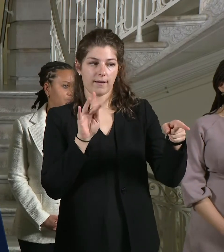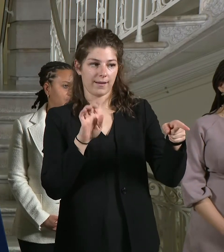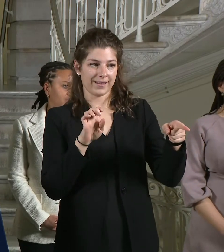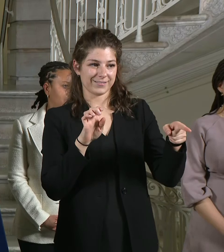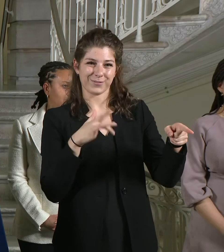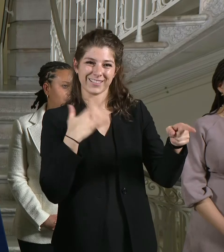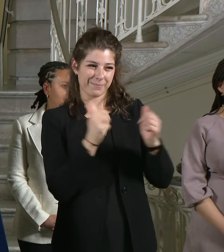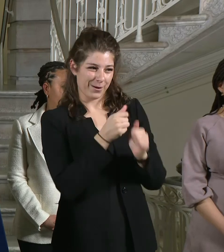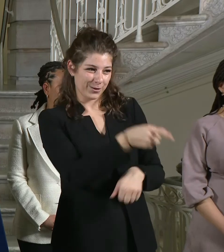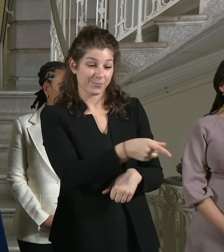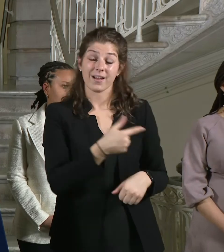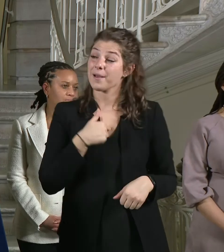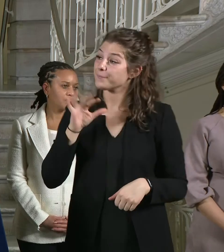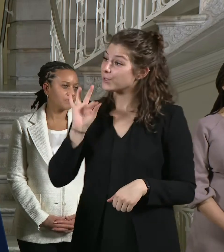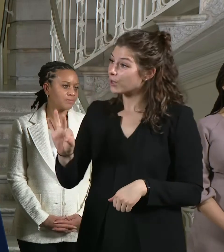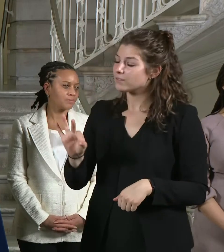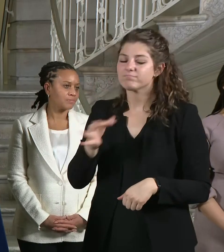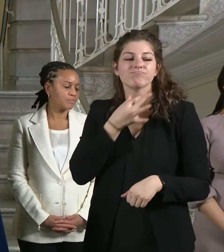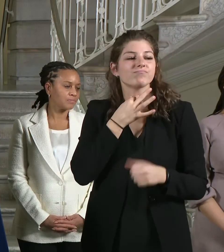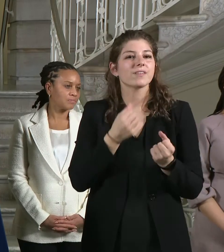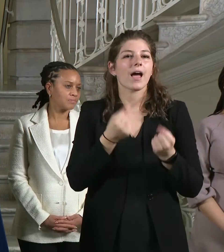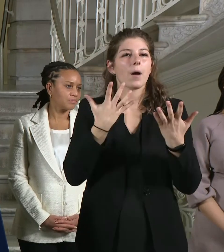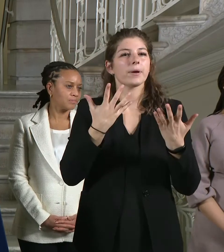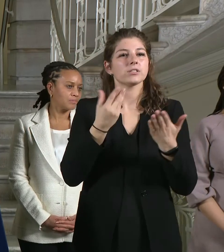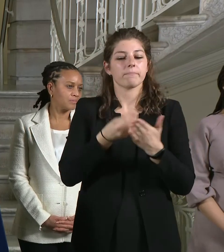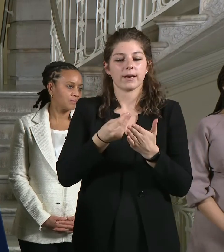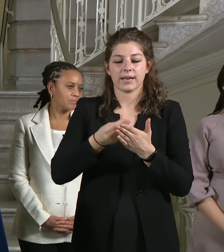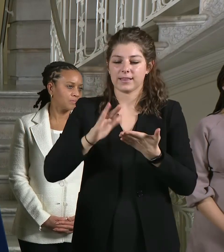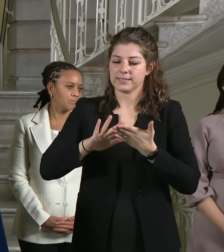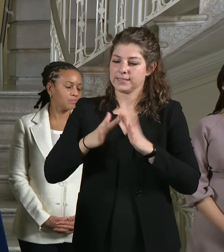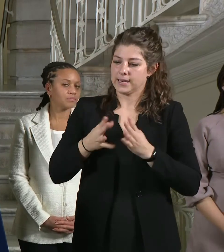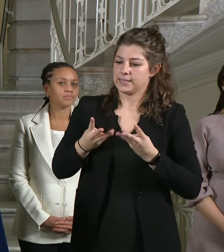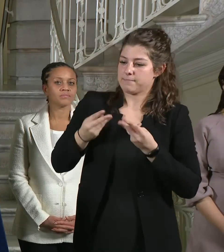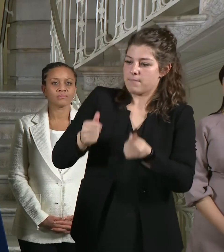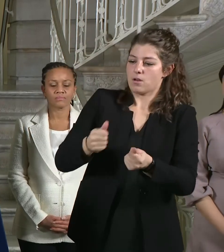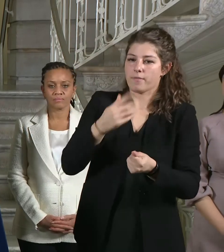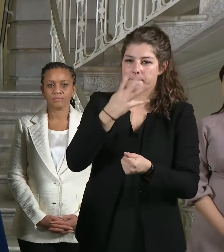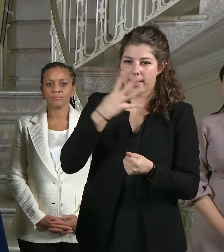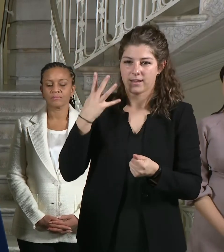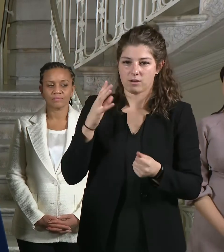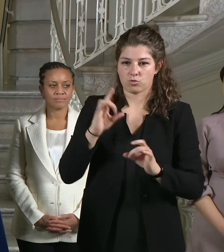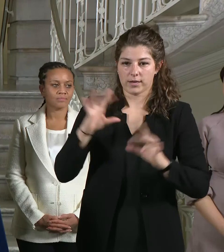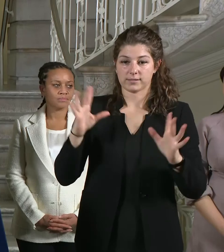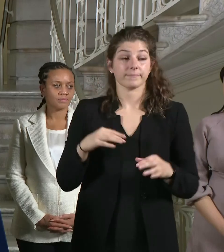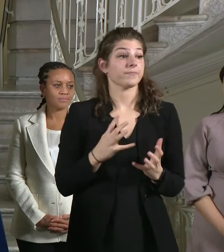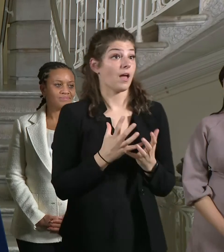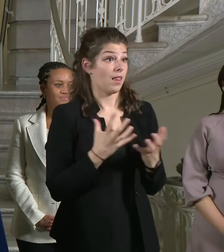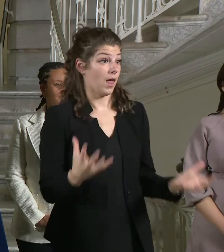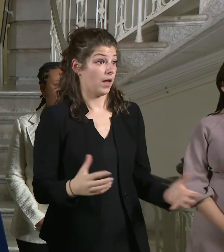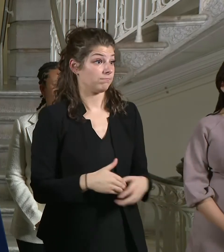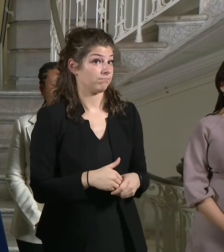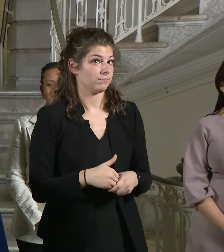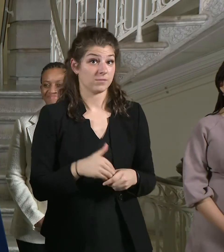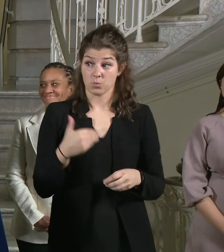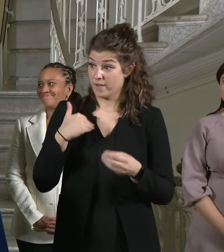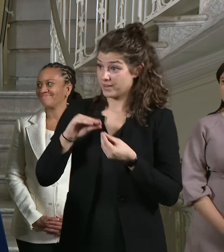SERVICES.